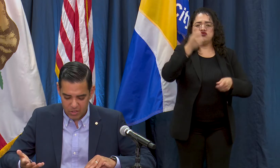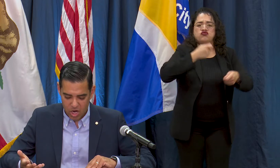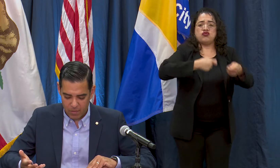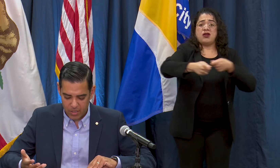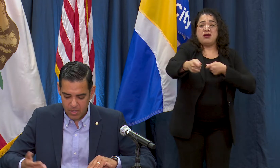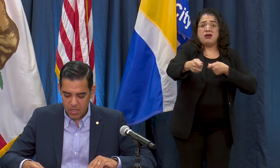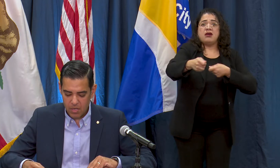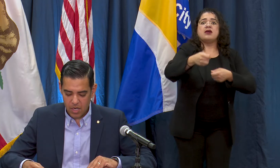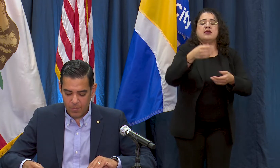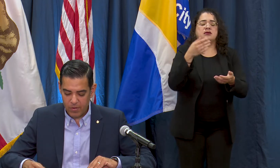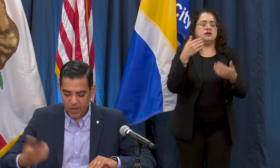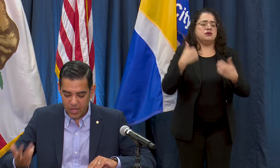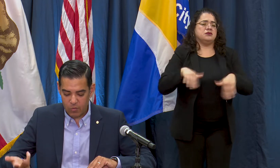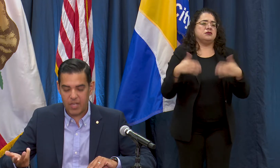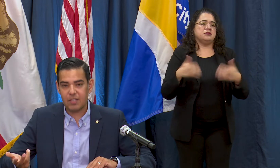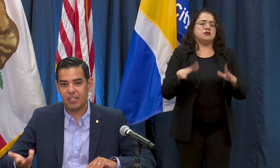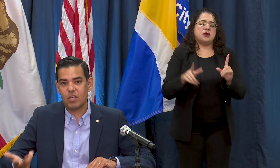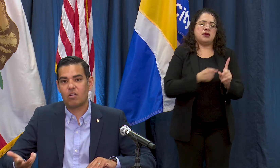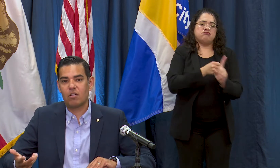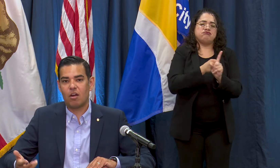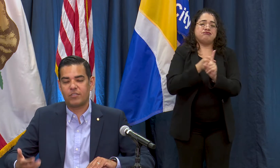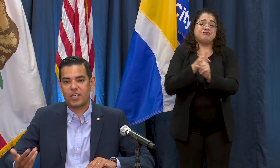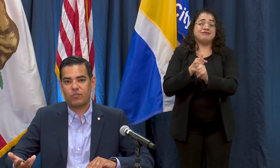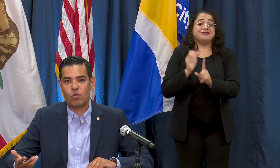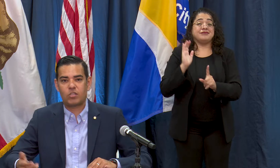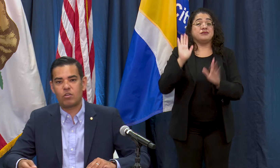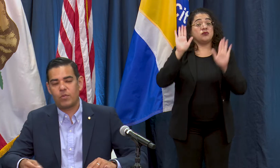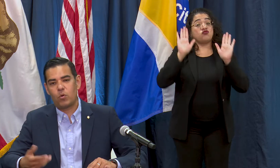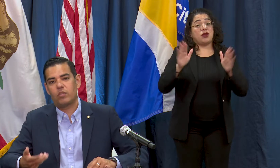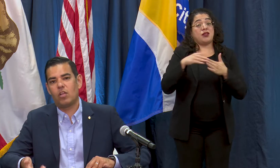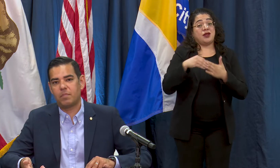economy but we've got a great leader, our Executive Director of the Port of Long